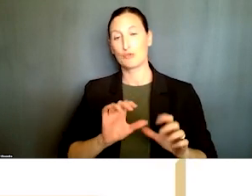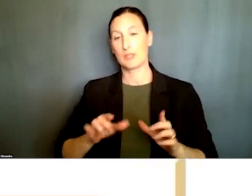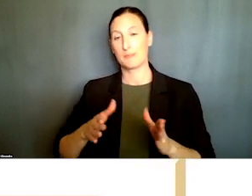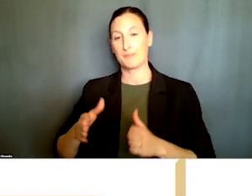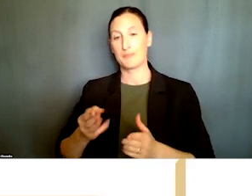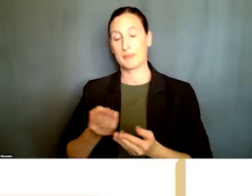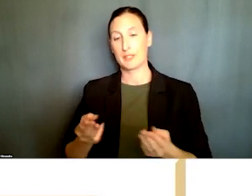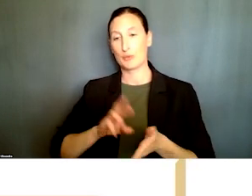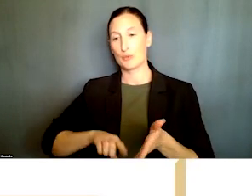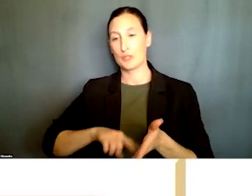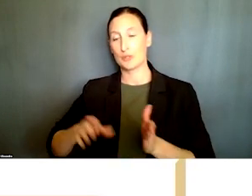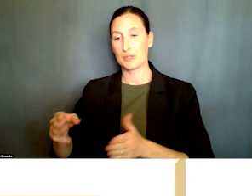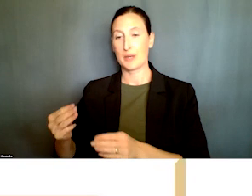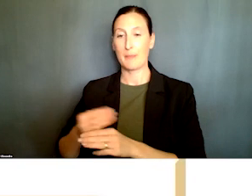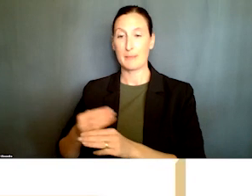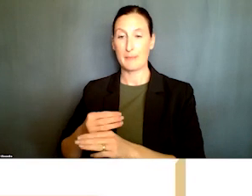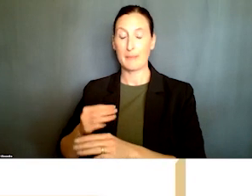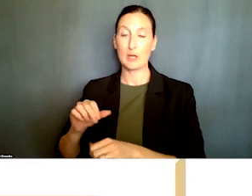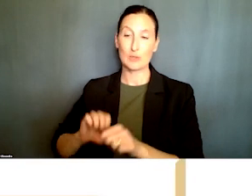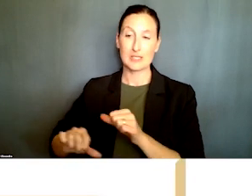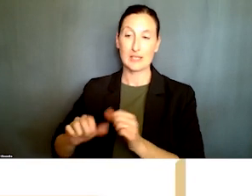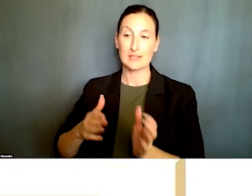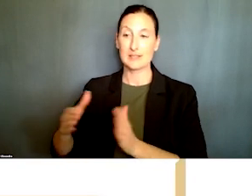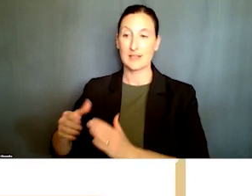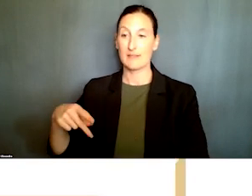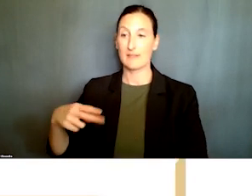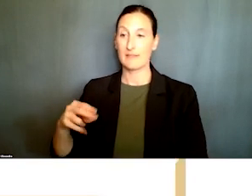research, Mathematical Sciences and physics.